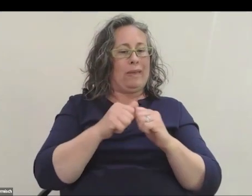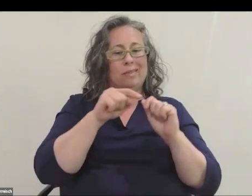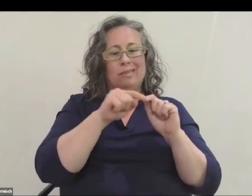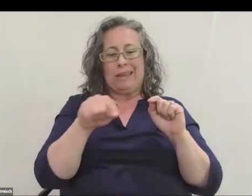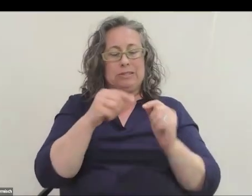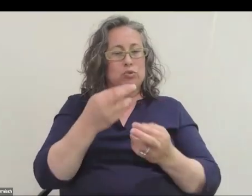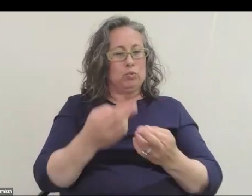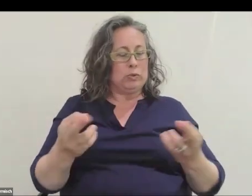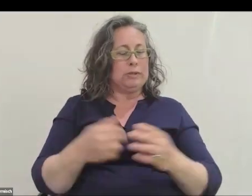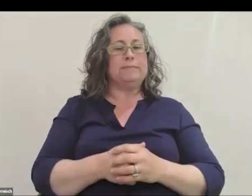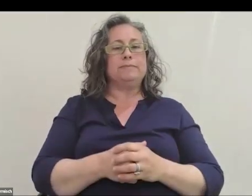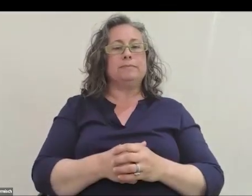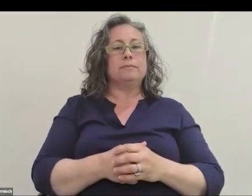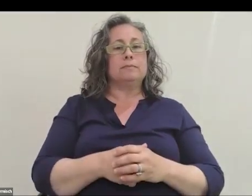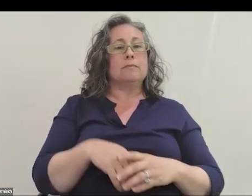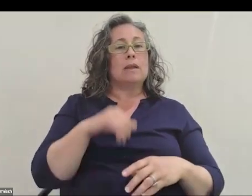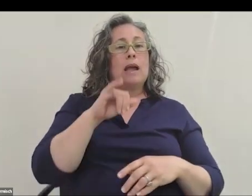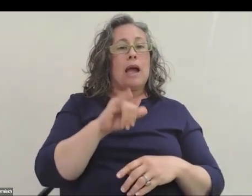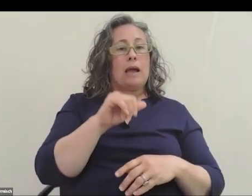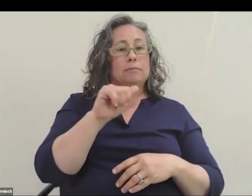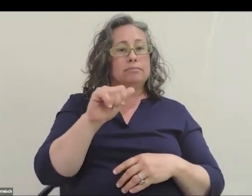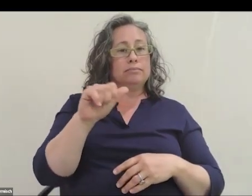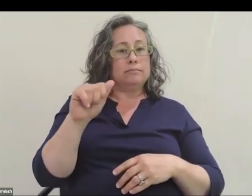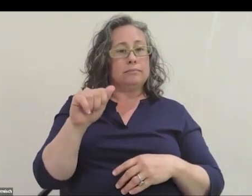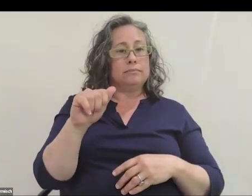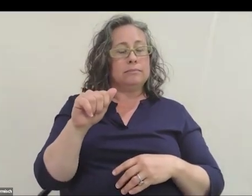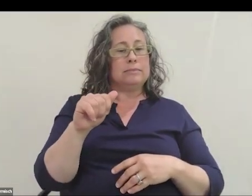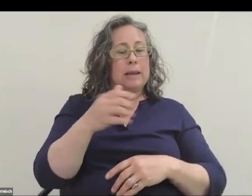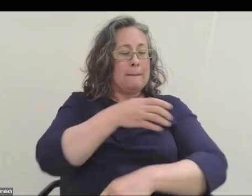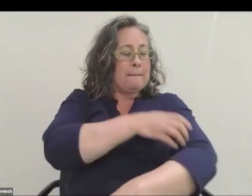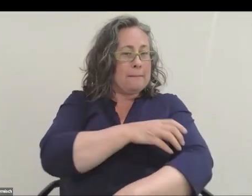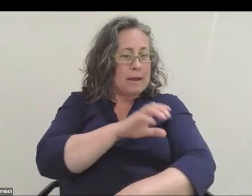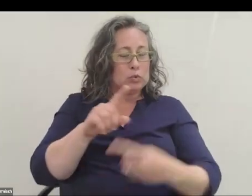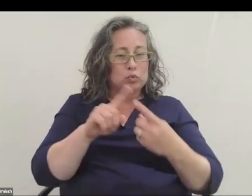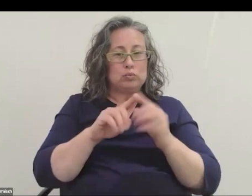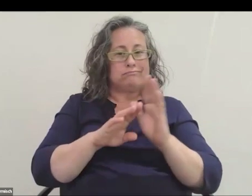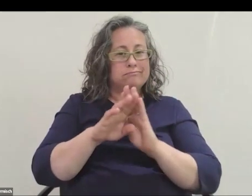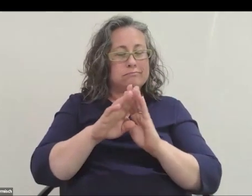to create these resources. IAAA to empower community takes the lead